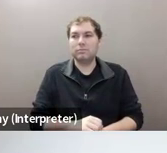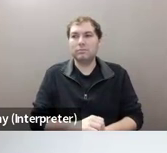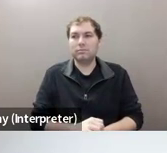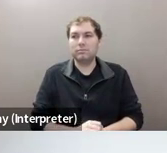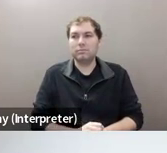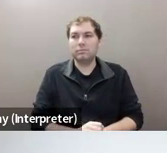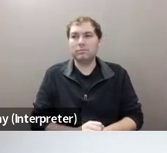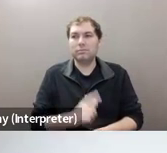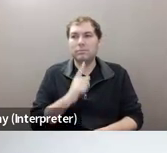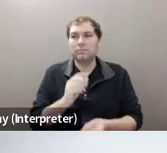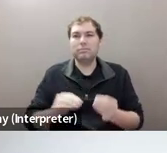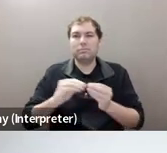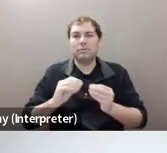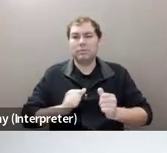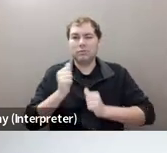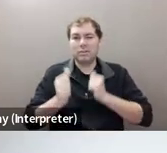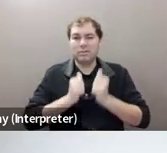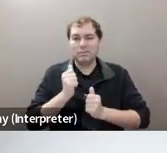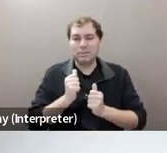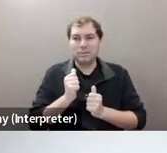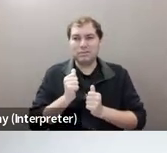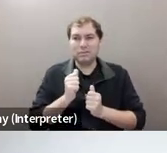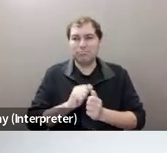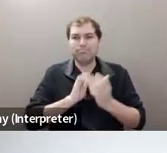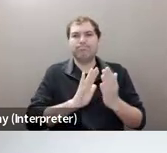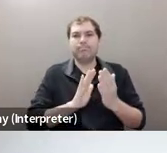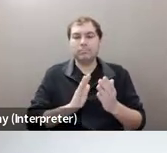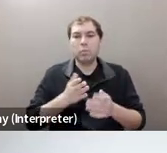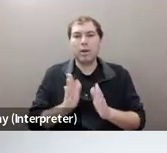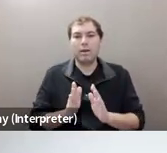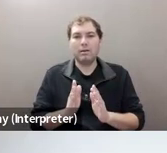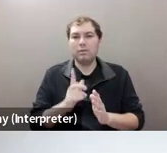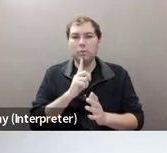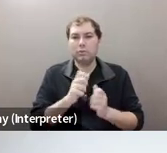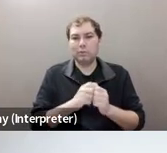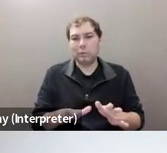Tyler Wilcox: aggressive in a very confrontational way. Tyler Wilcox: You lose everything.